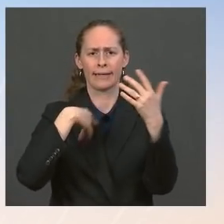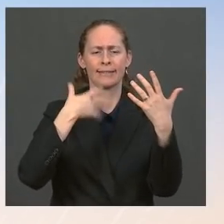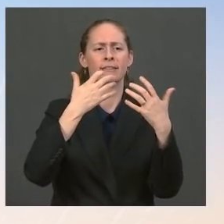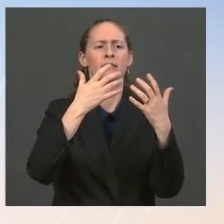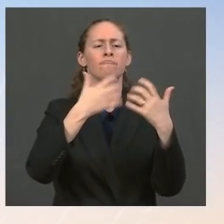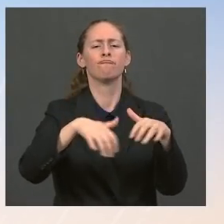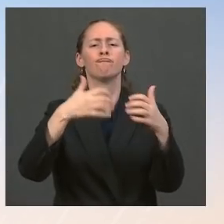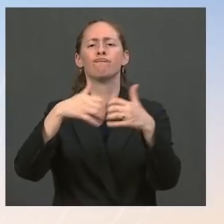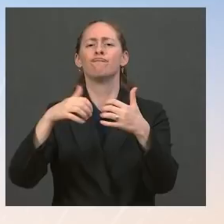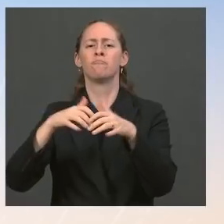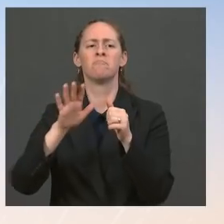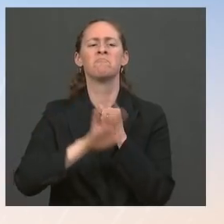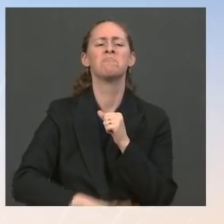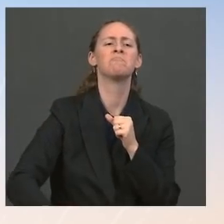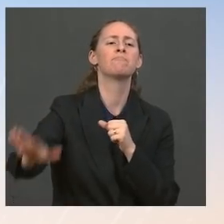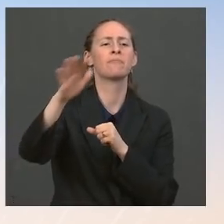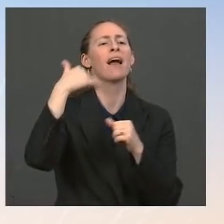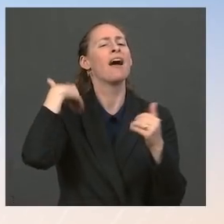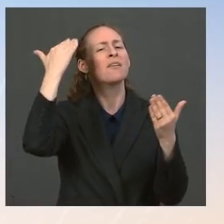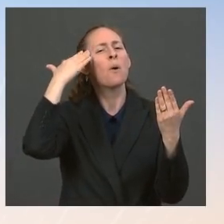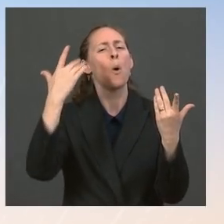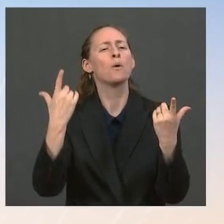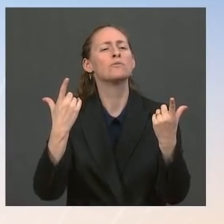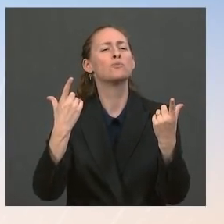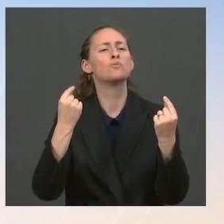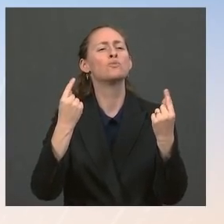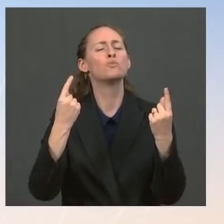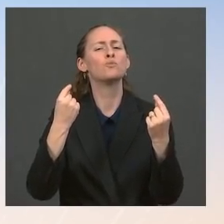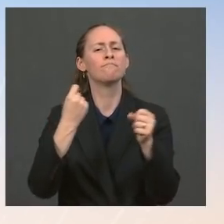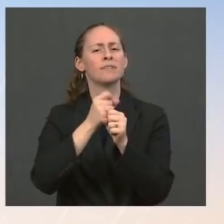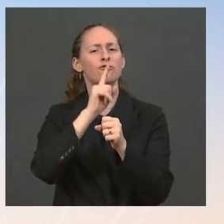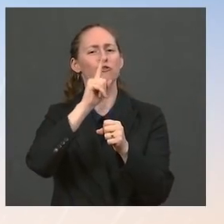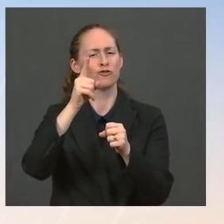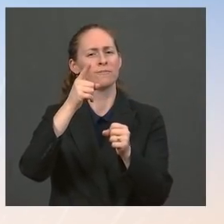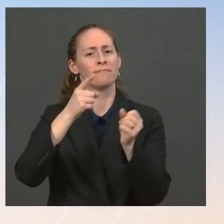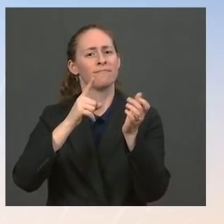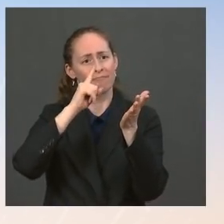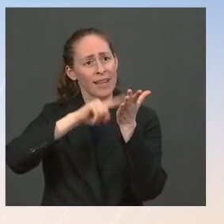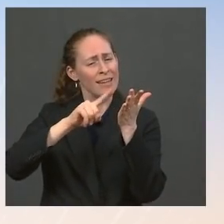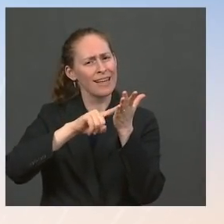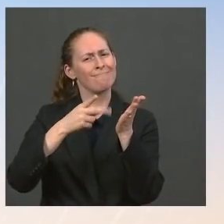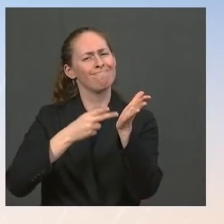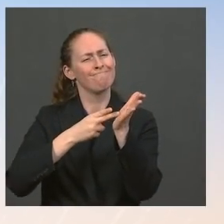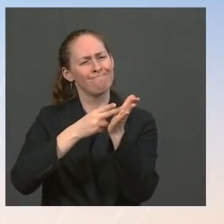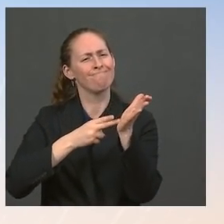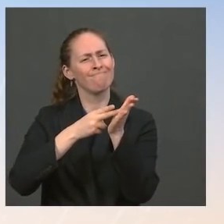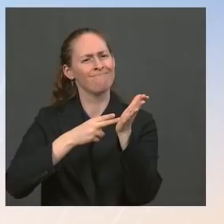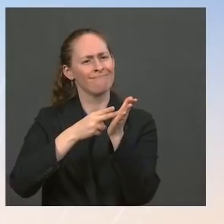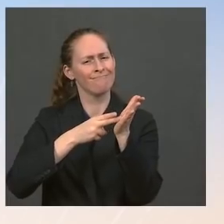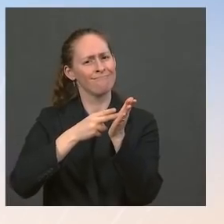and I know how to maintain the integrity of an investigation, and this investigation will have integrity. Ms. Psaki: Just a few more. Peter, go ahead.